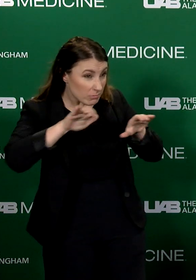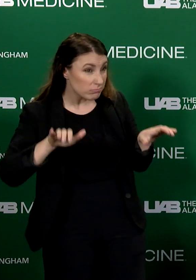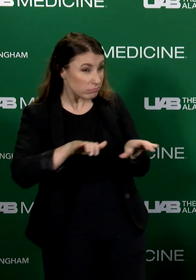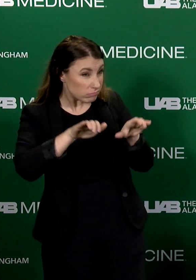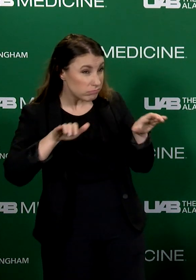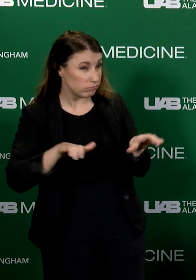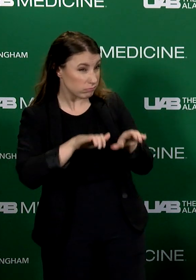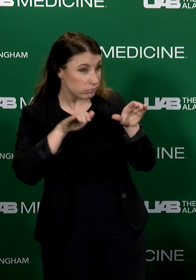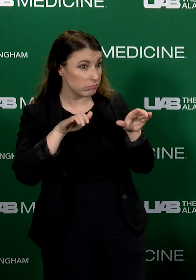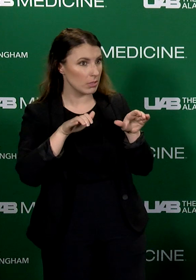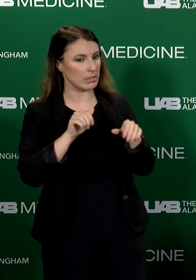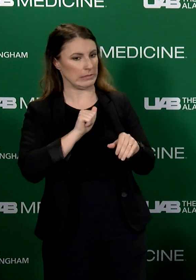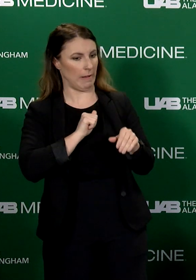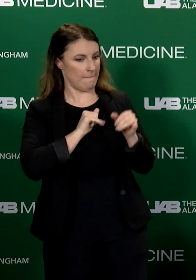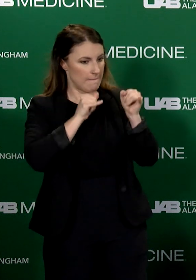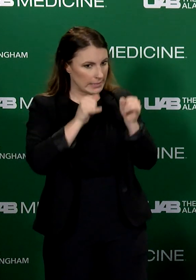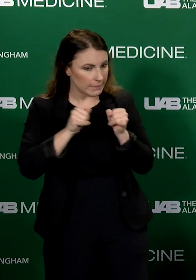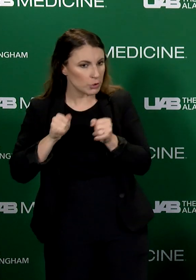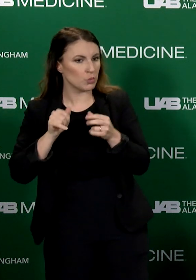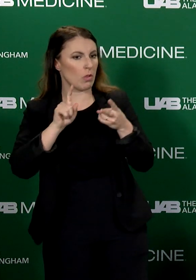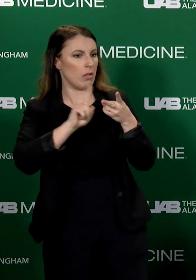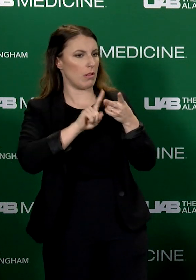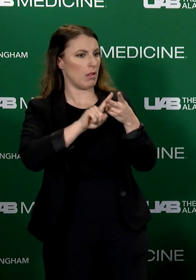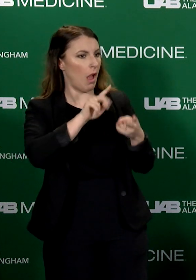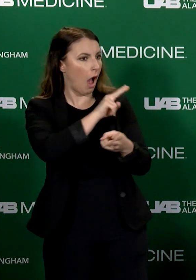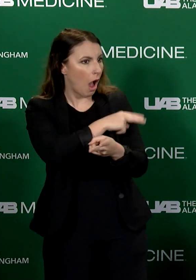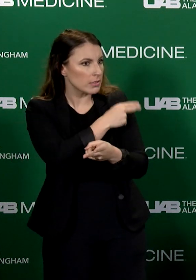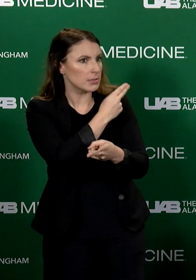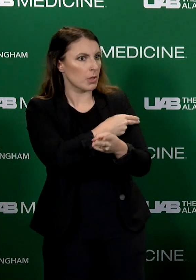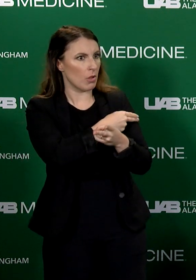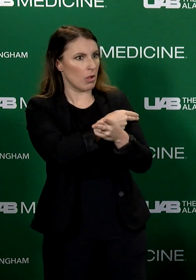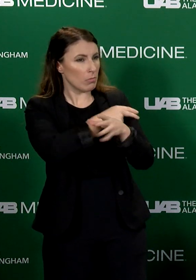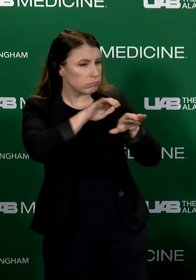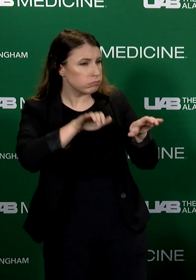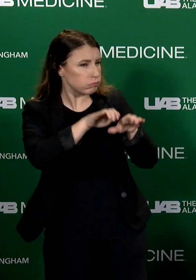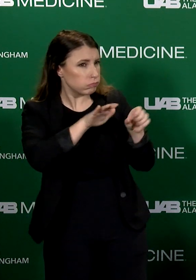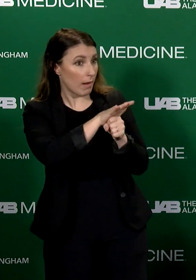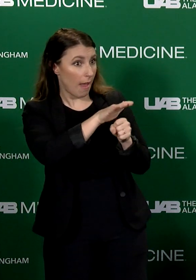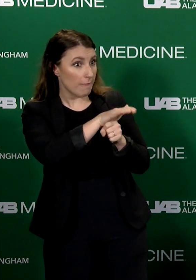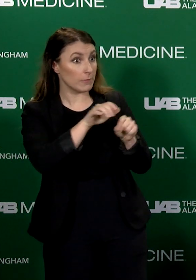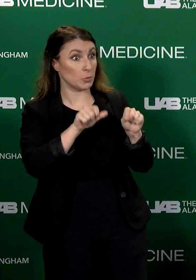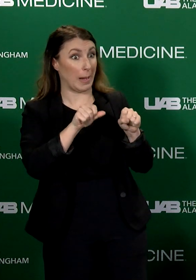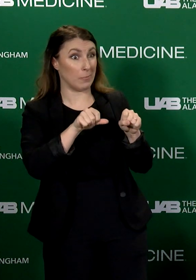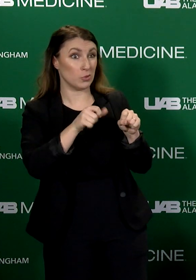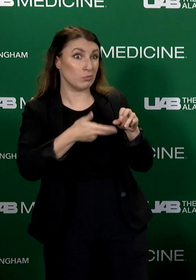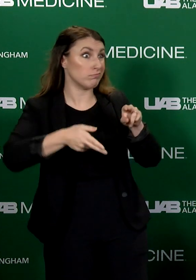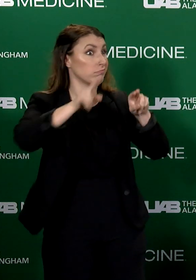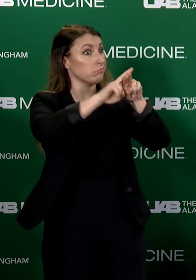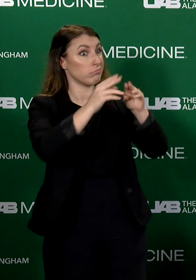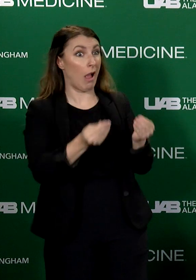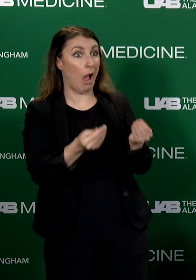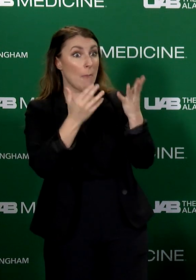individuals as hospitals to increase the number of mast even Hospital asking